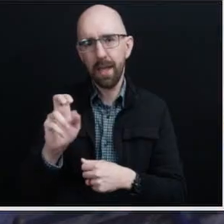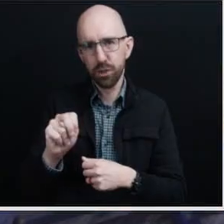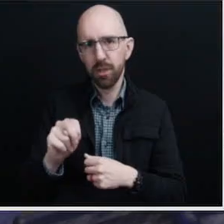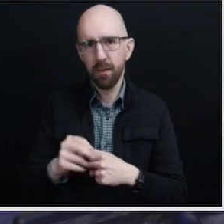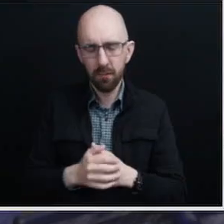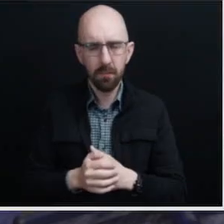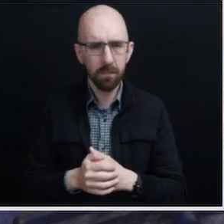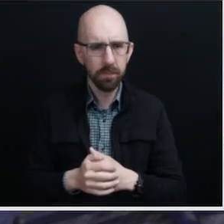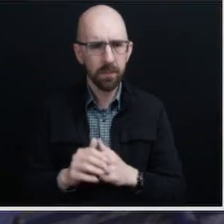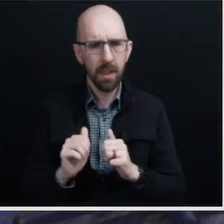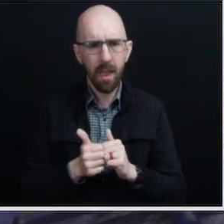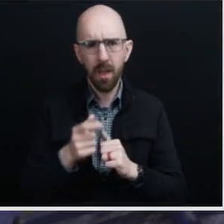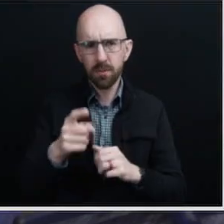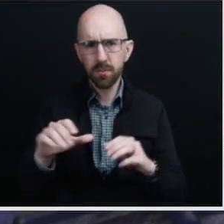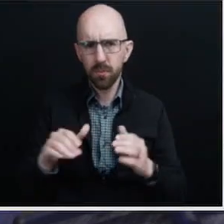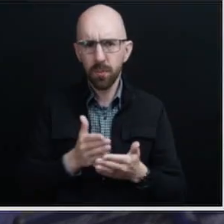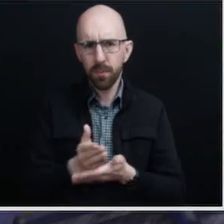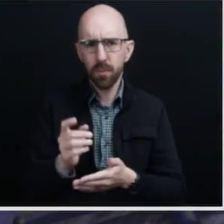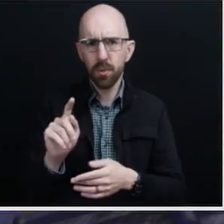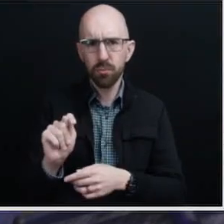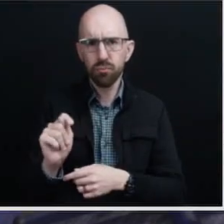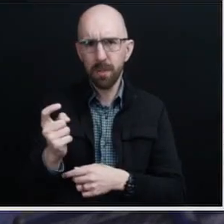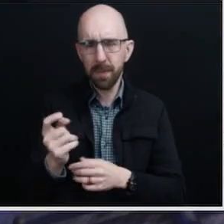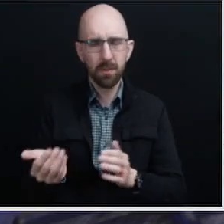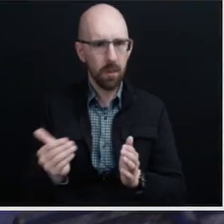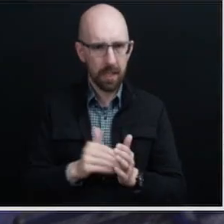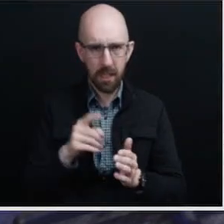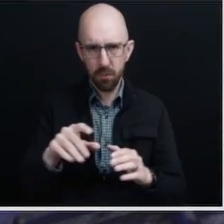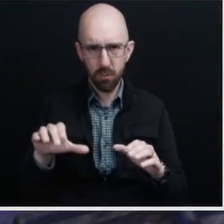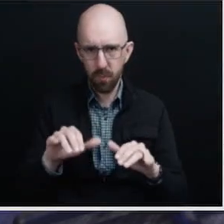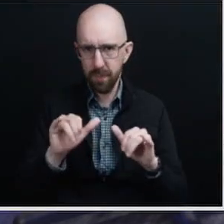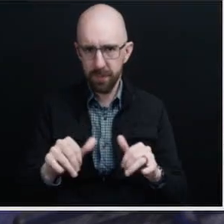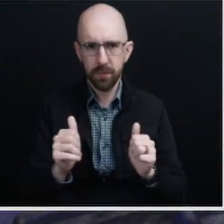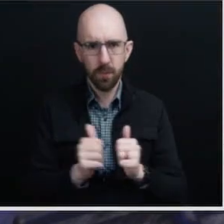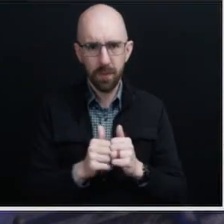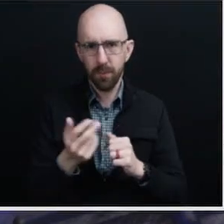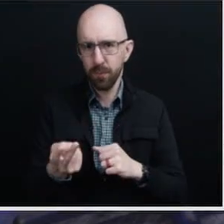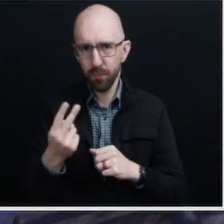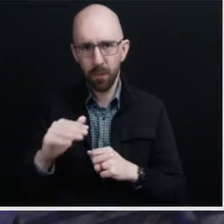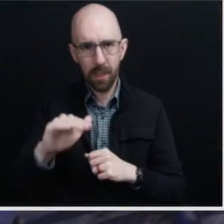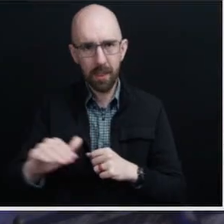did you do through treatment? And again, you're doing this with two little boys at home. How did